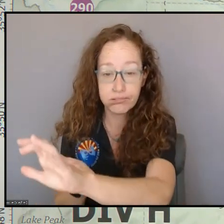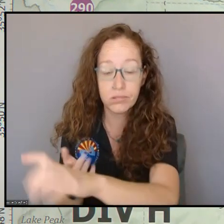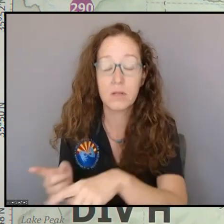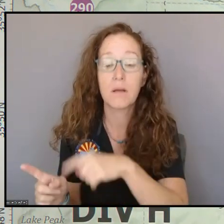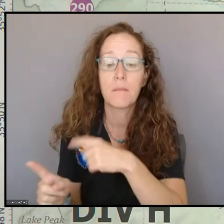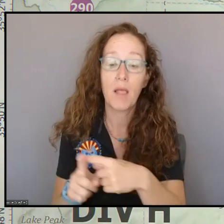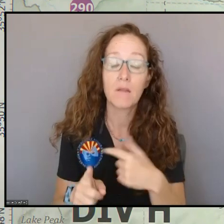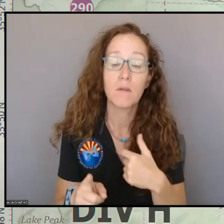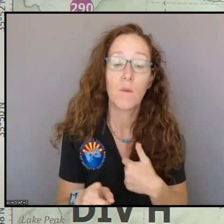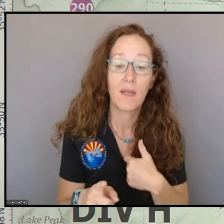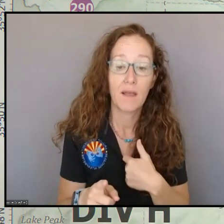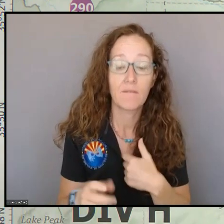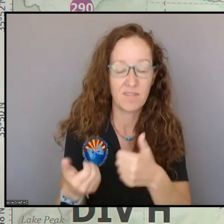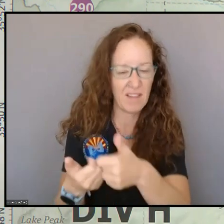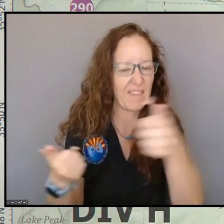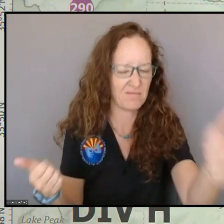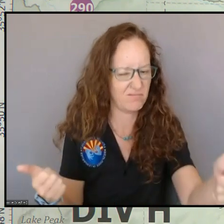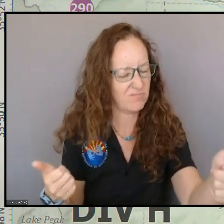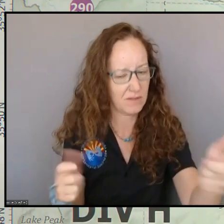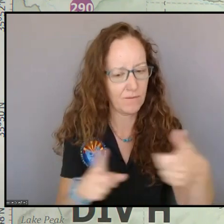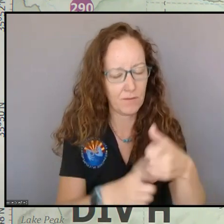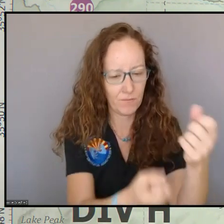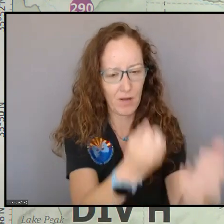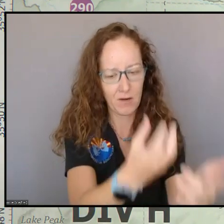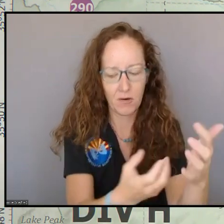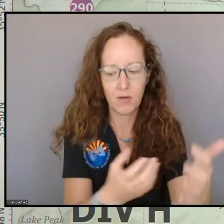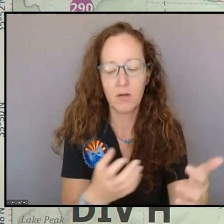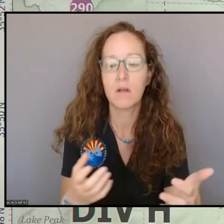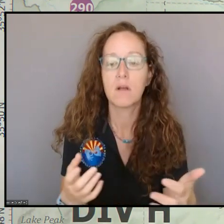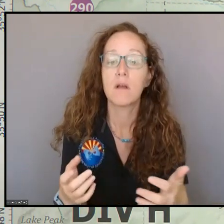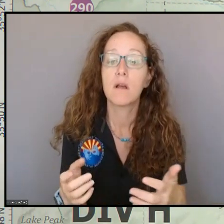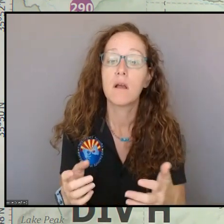approximately five to six miles of hose lay along there that